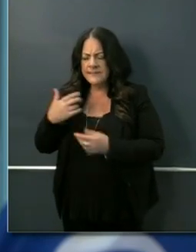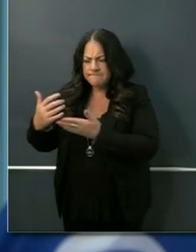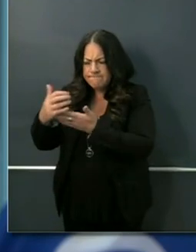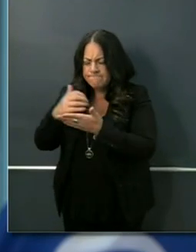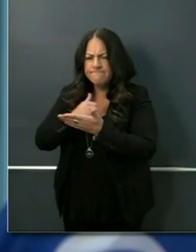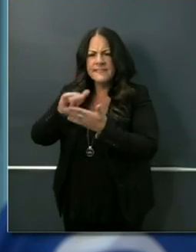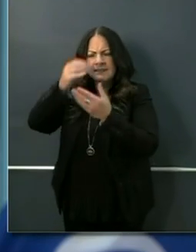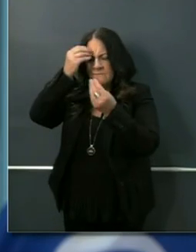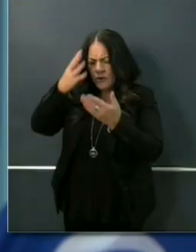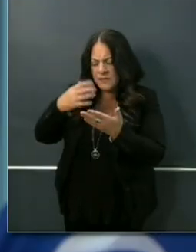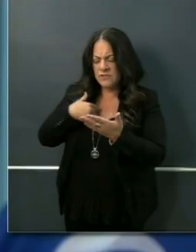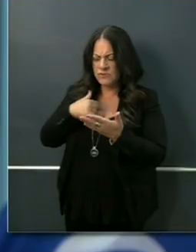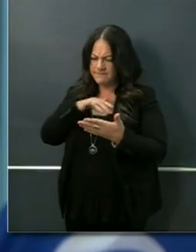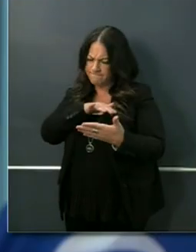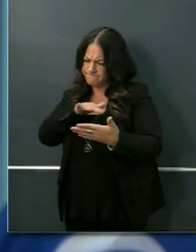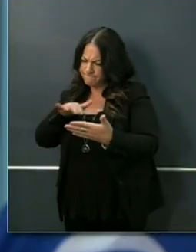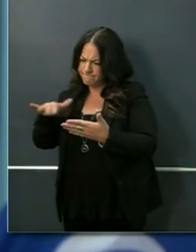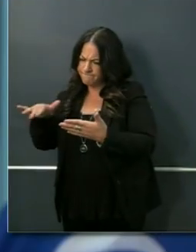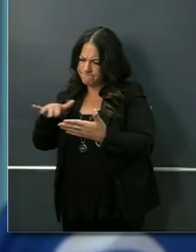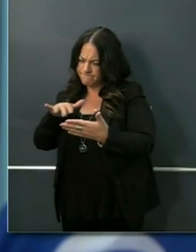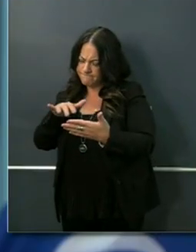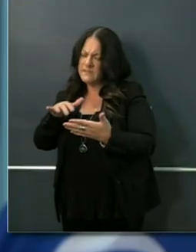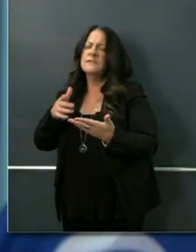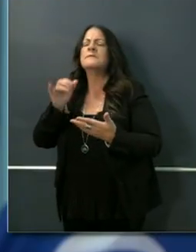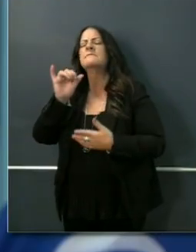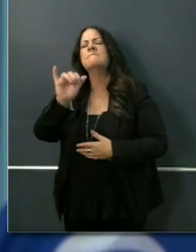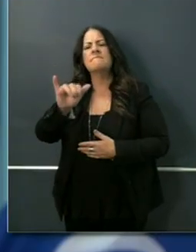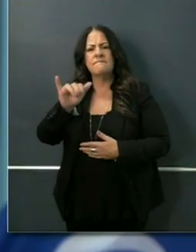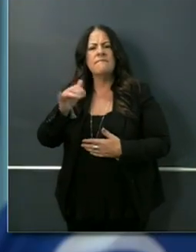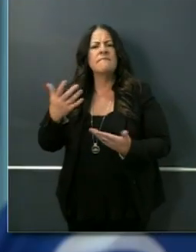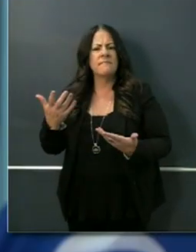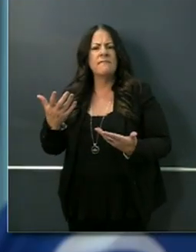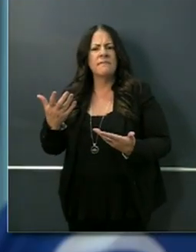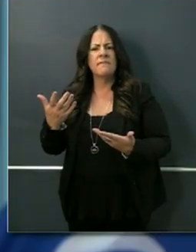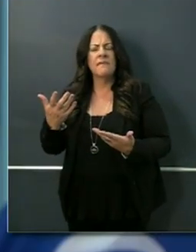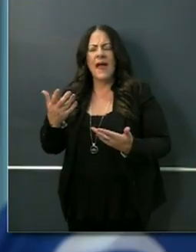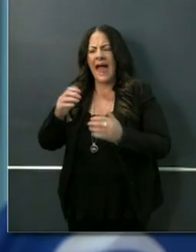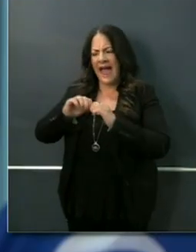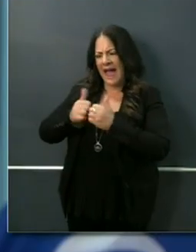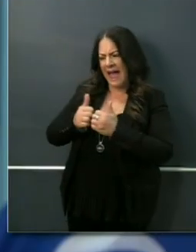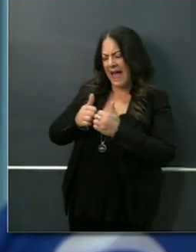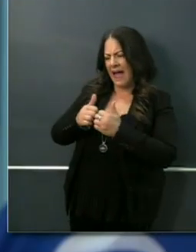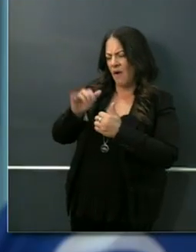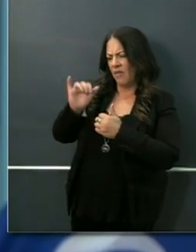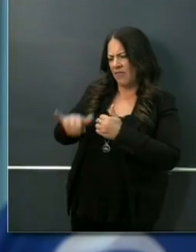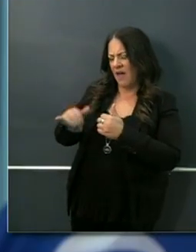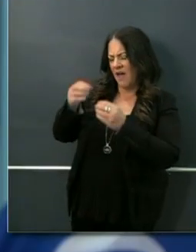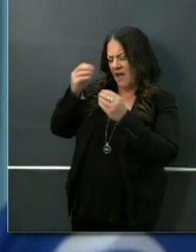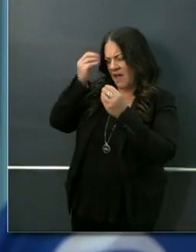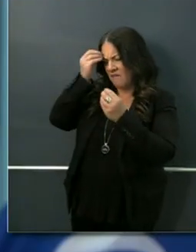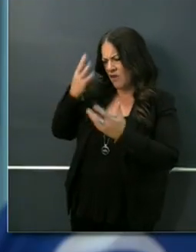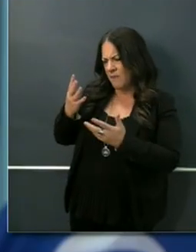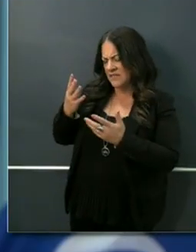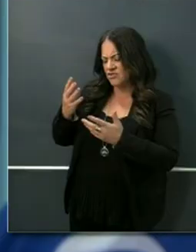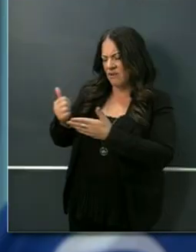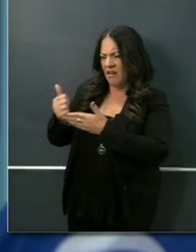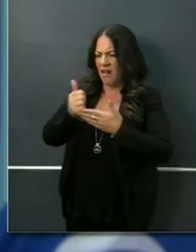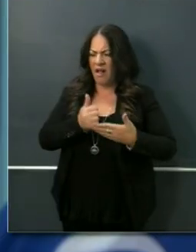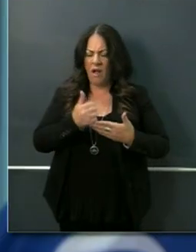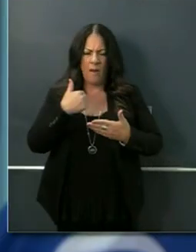AND COUNTIES IN THE STATE. WE UNDERSTAND THAT IN DETAIL